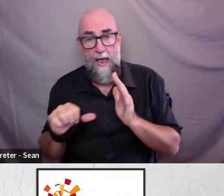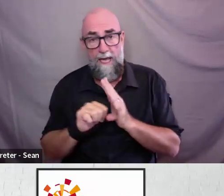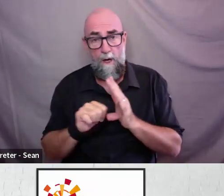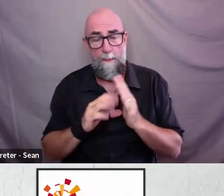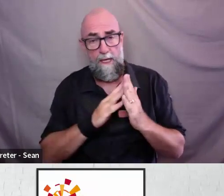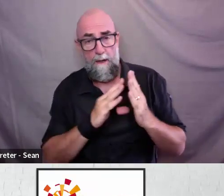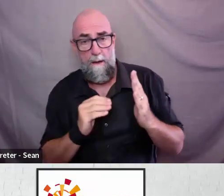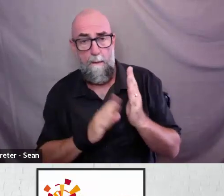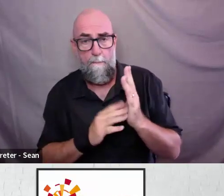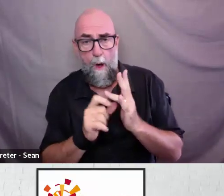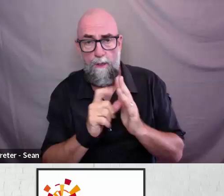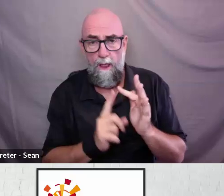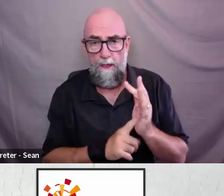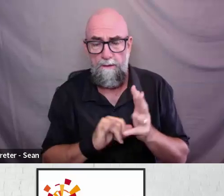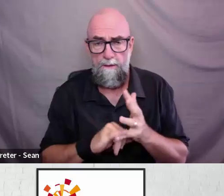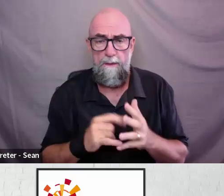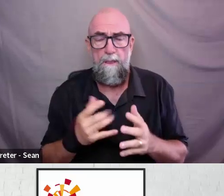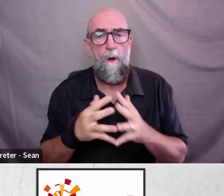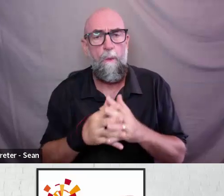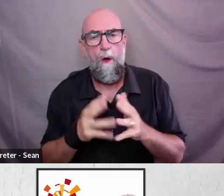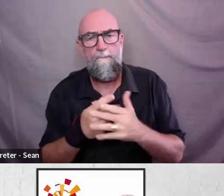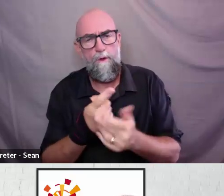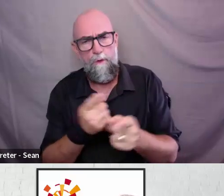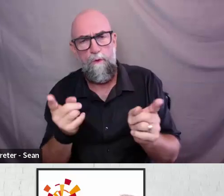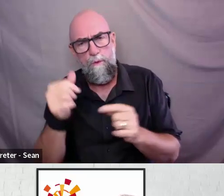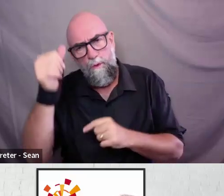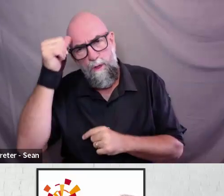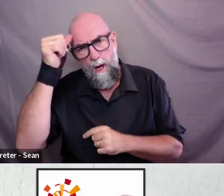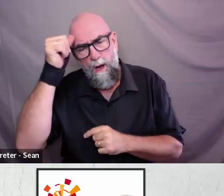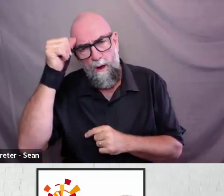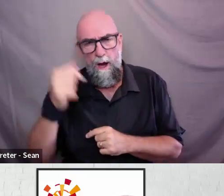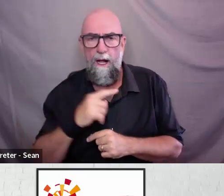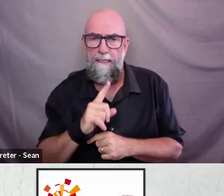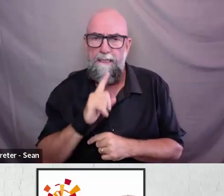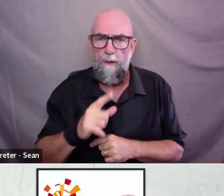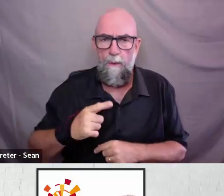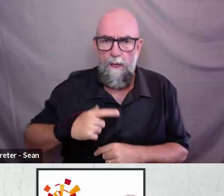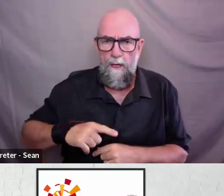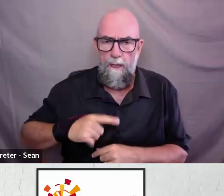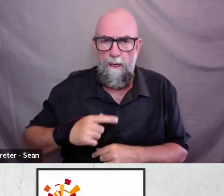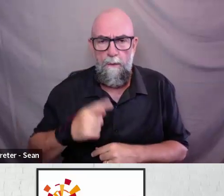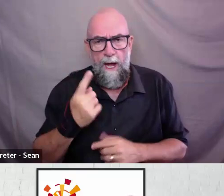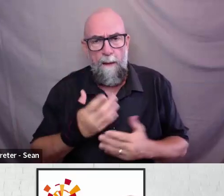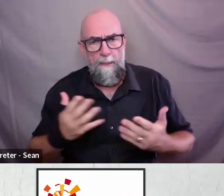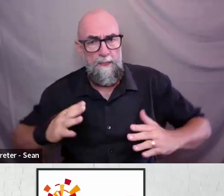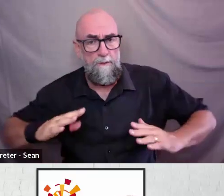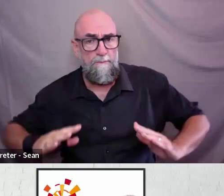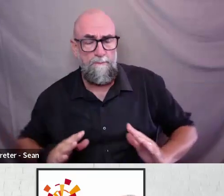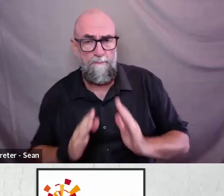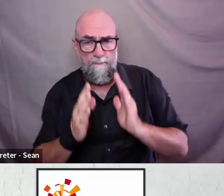to this too, one of the challenges is that actually in some ways, the current economic models don't work for the arts.